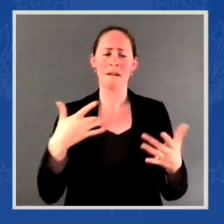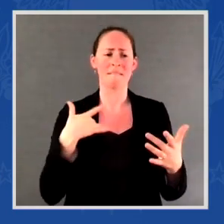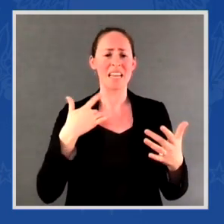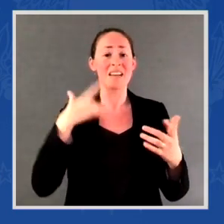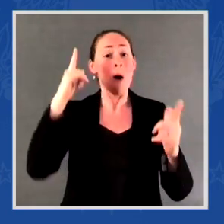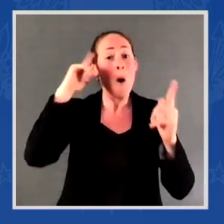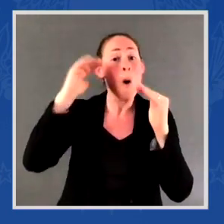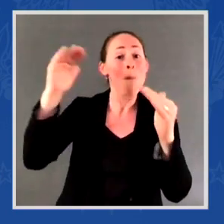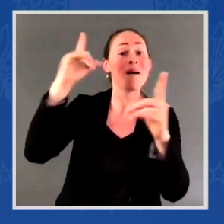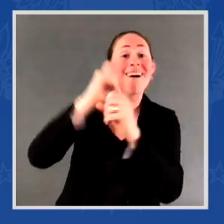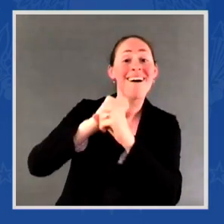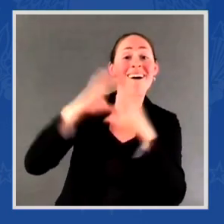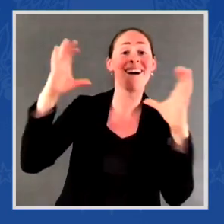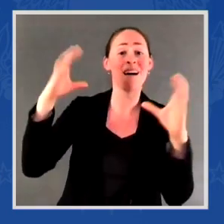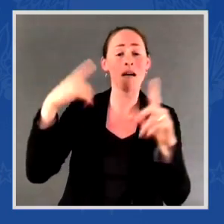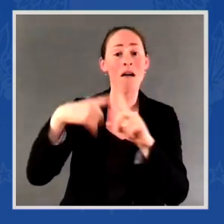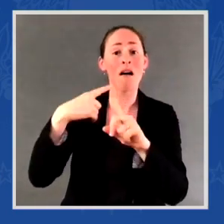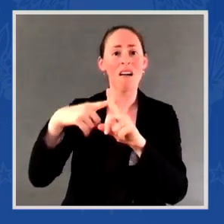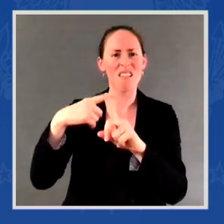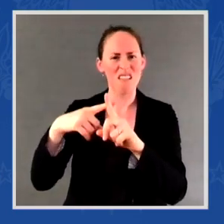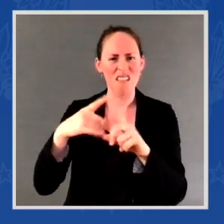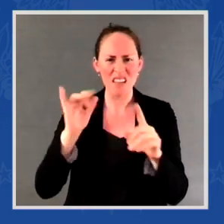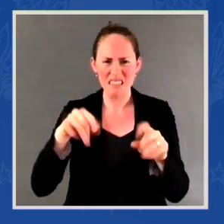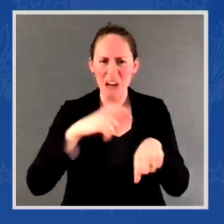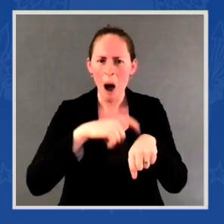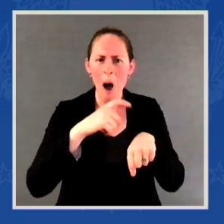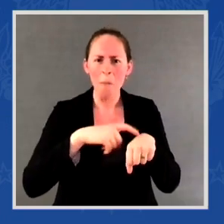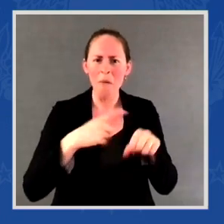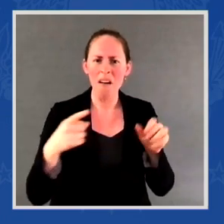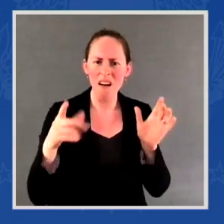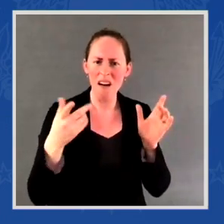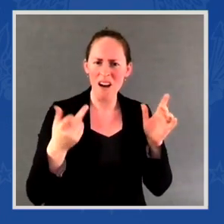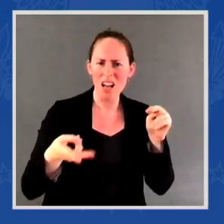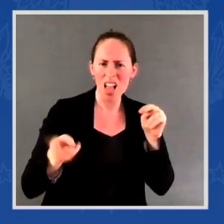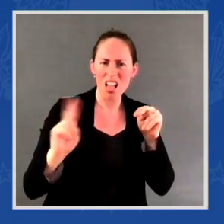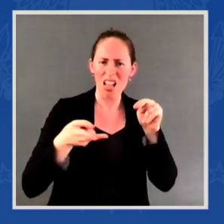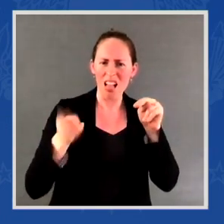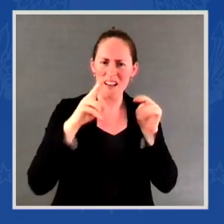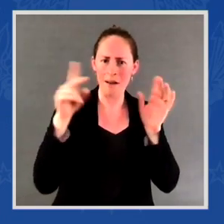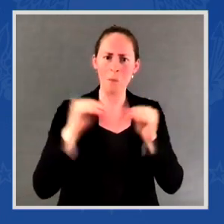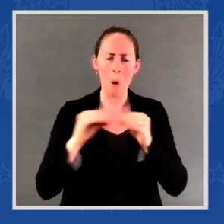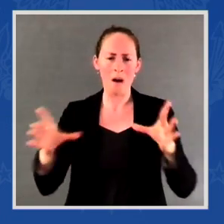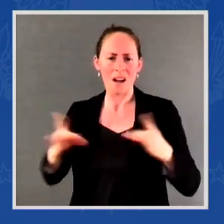the only home I've known for 18 years, this state has taken the stress of over